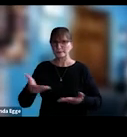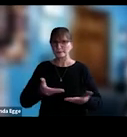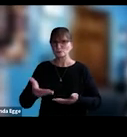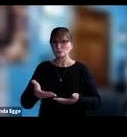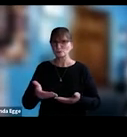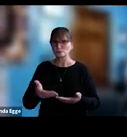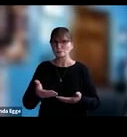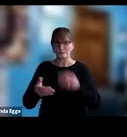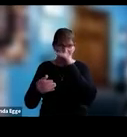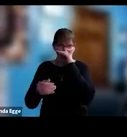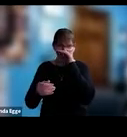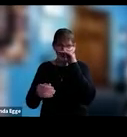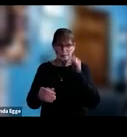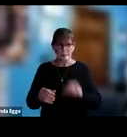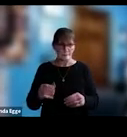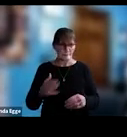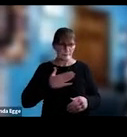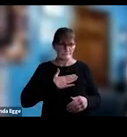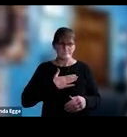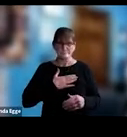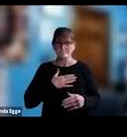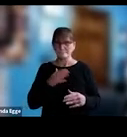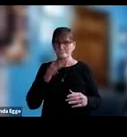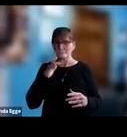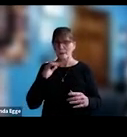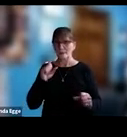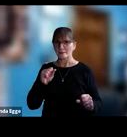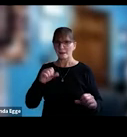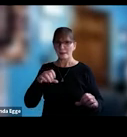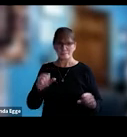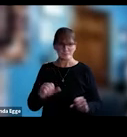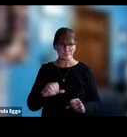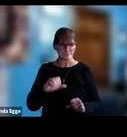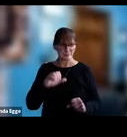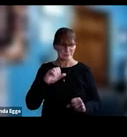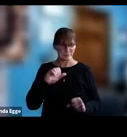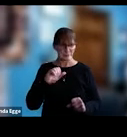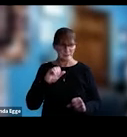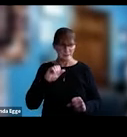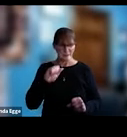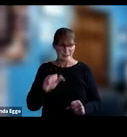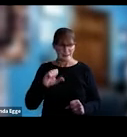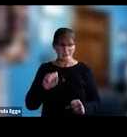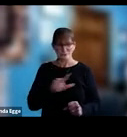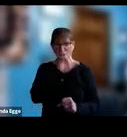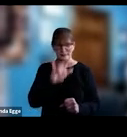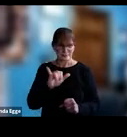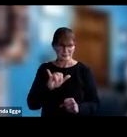So next up is my amazing PD, Ashley, Ashley Aragon. I've worked with her for two years,